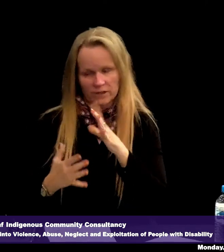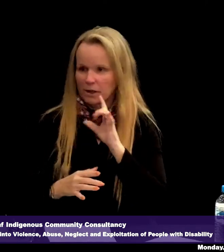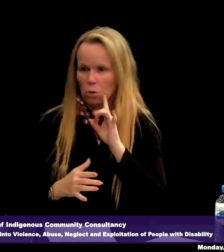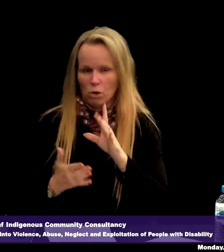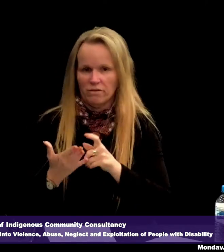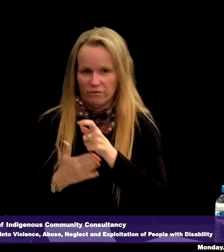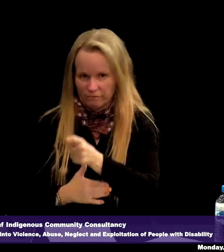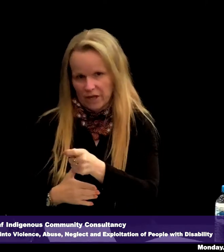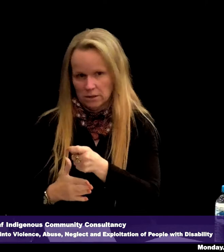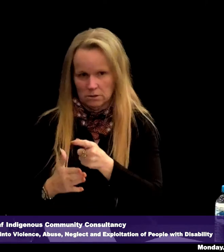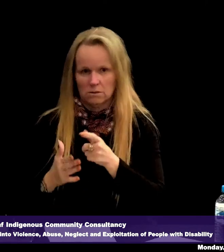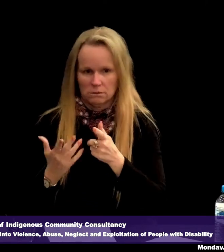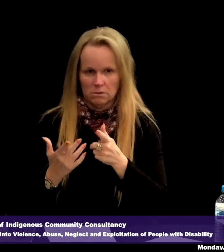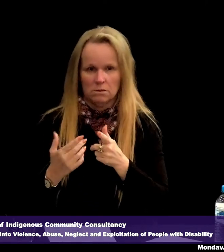secure an interpreter, and often it won't be funded.